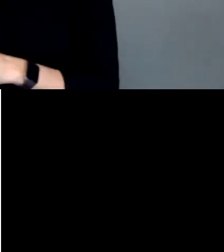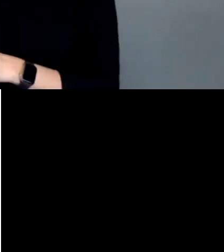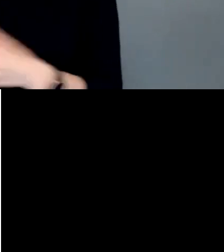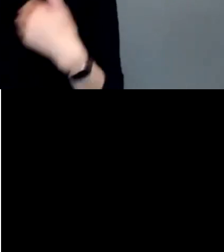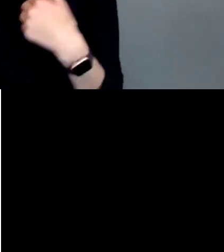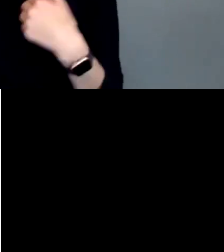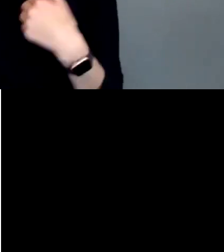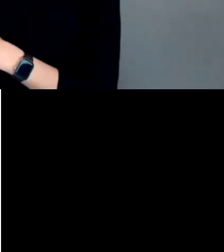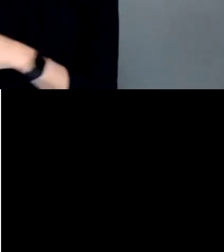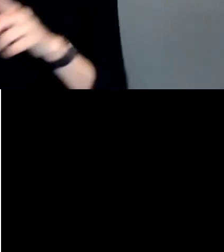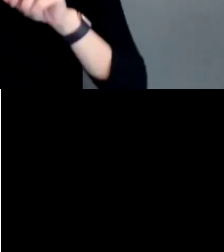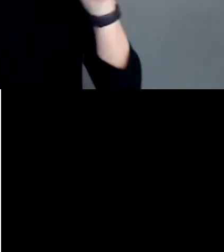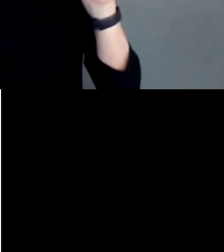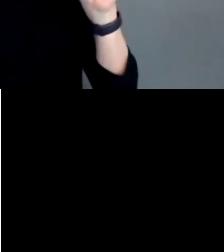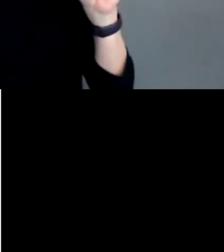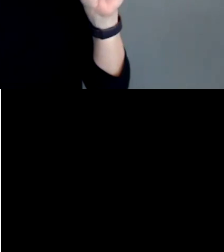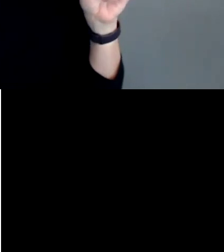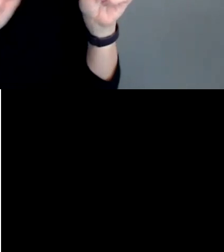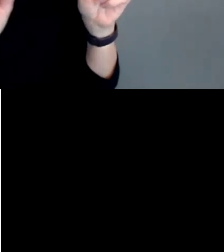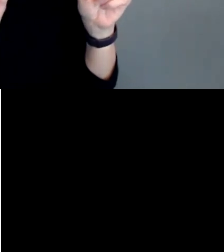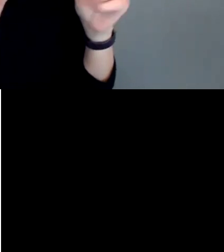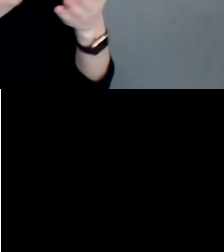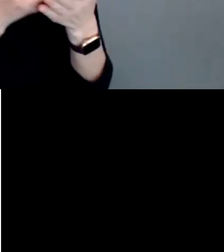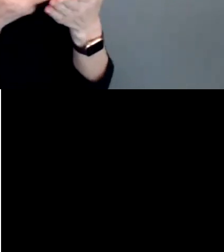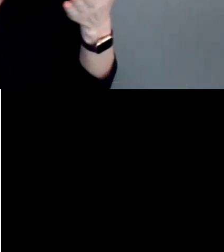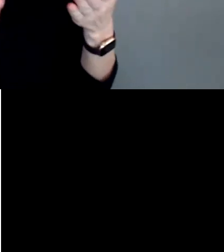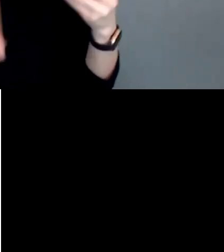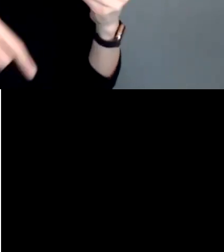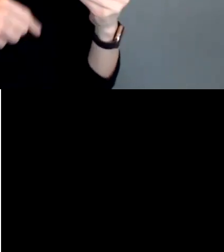find more adult neurodivergence citations?